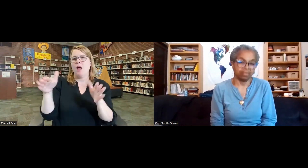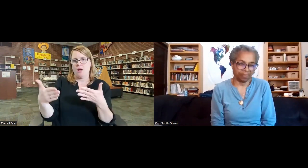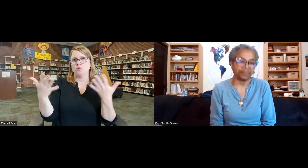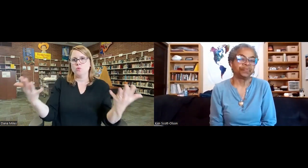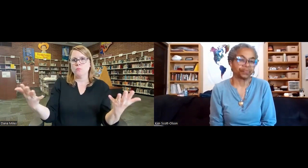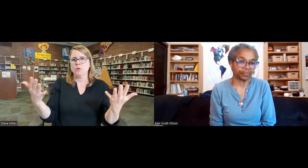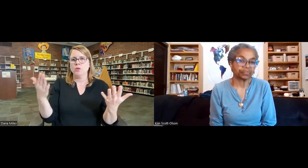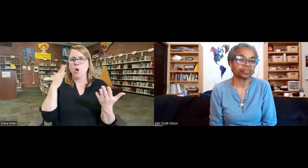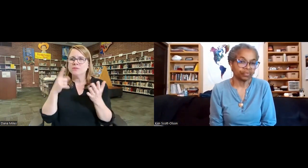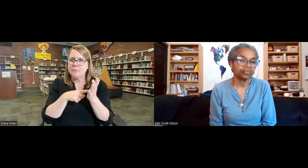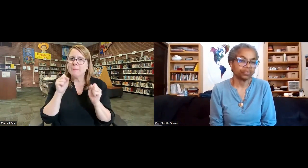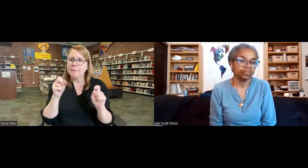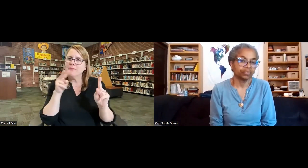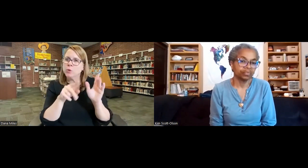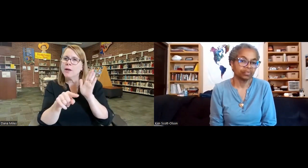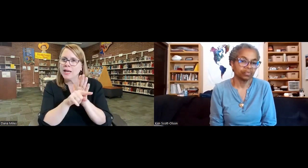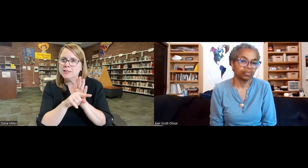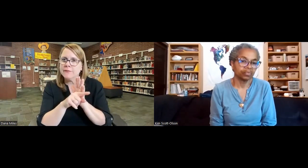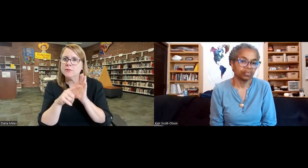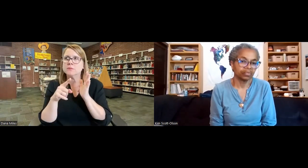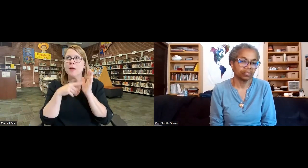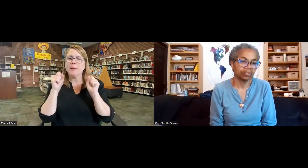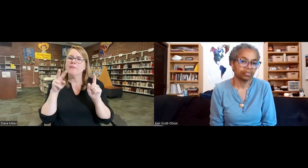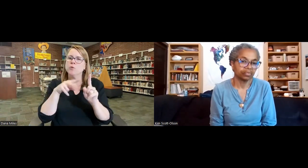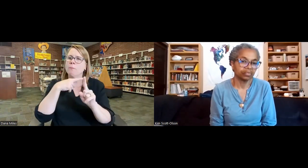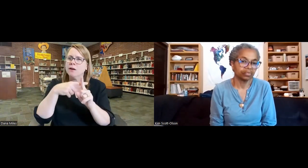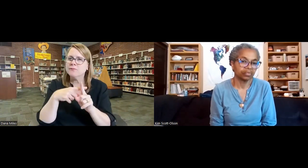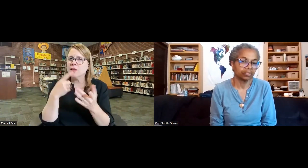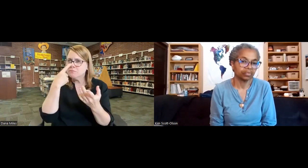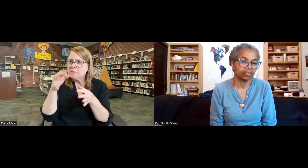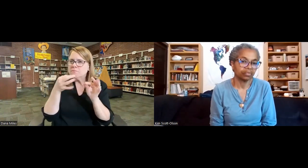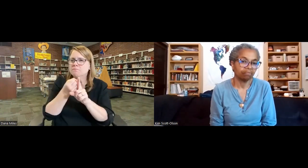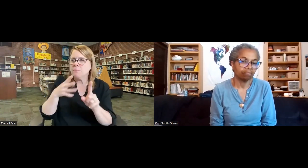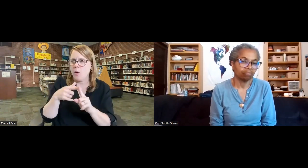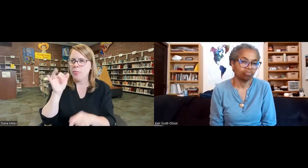Self-contained classrooms, yes. Sometimes it’s viewed in a negative light, others view it favorably.